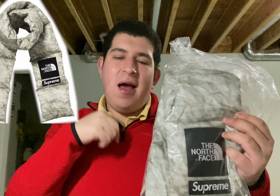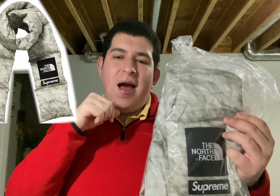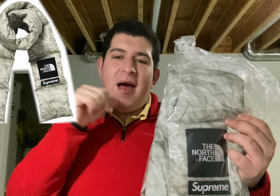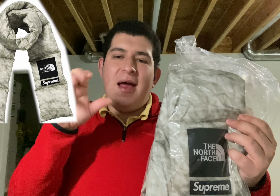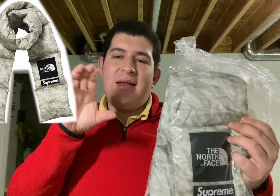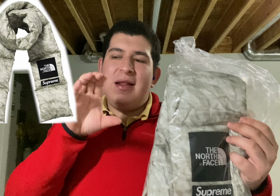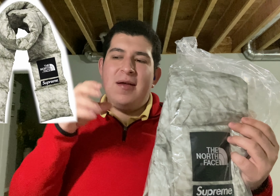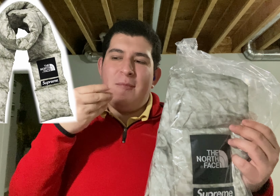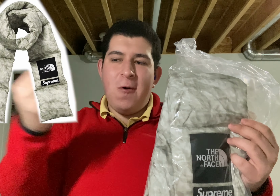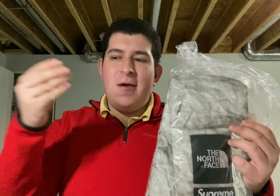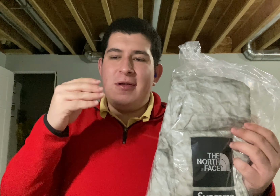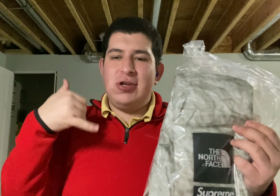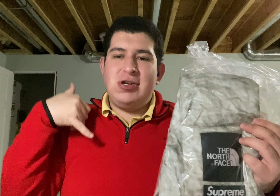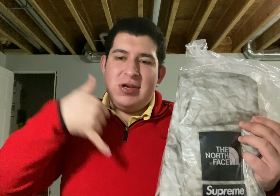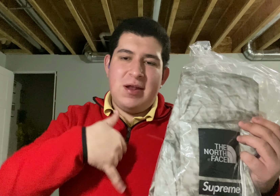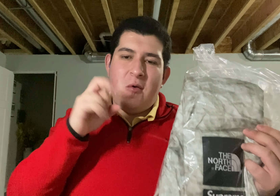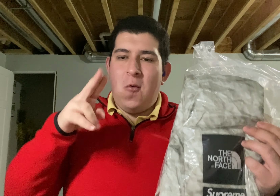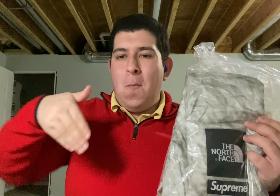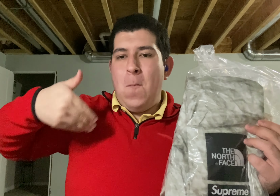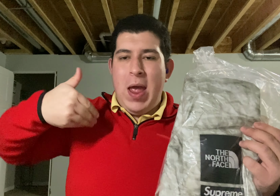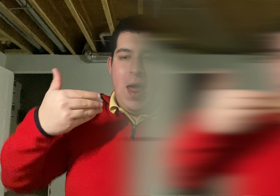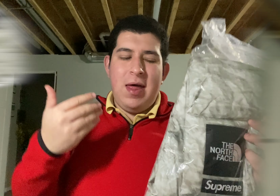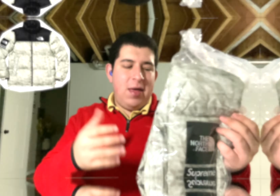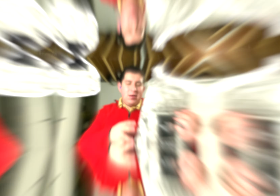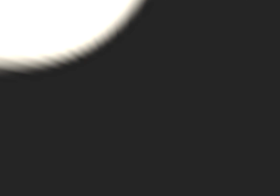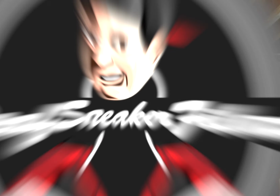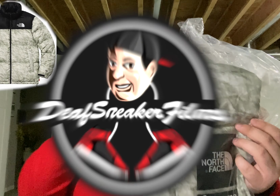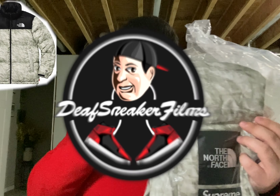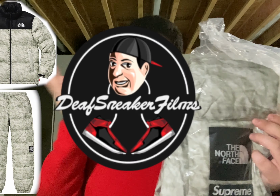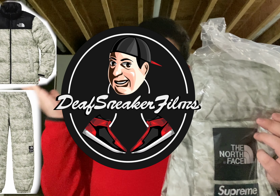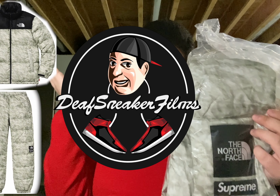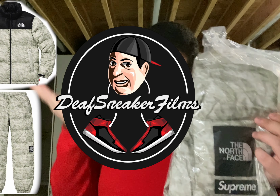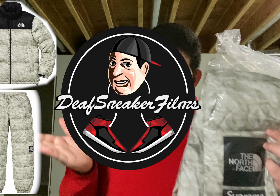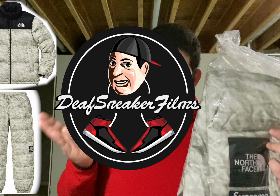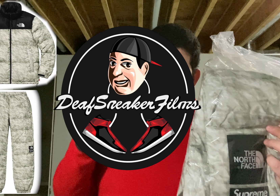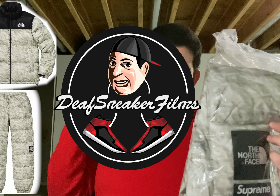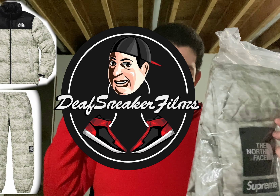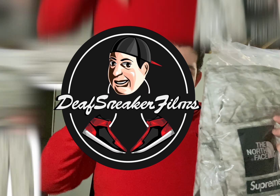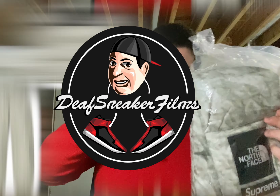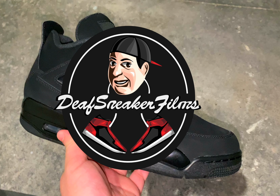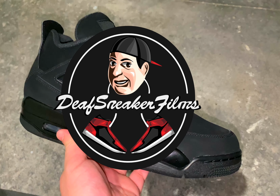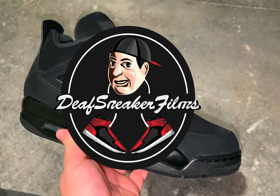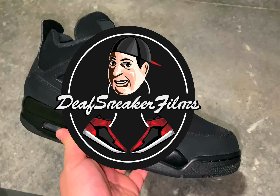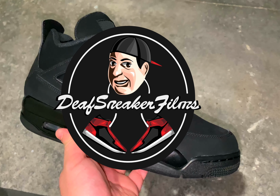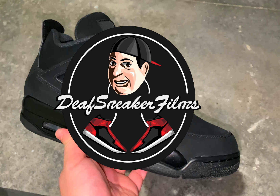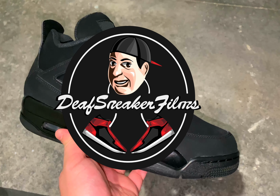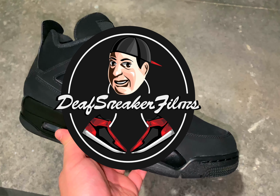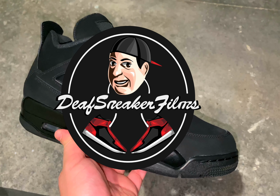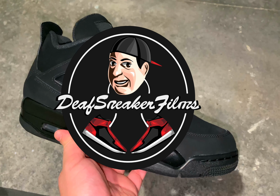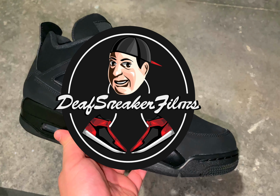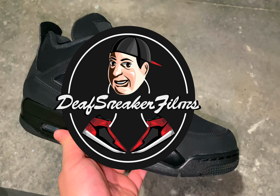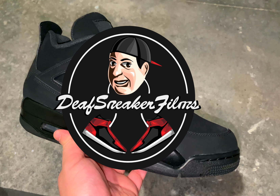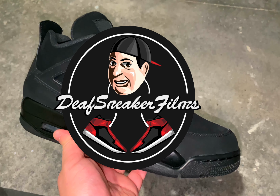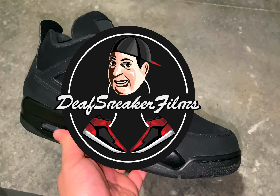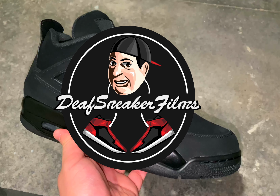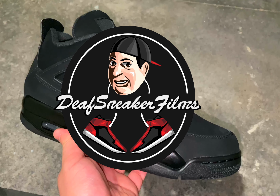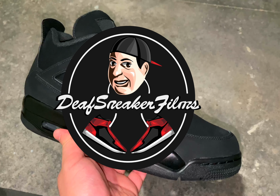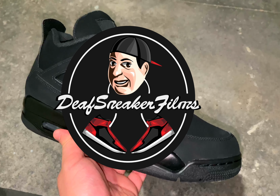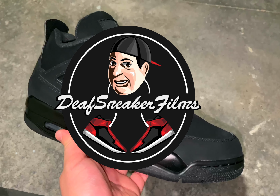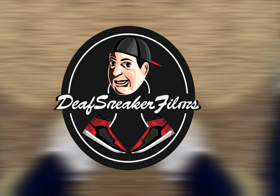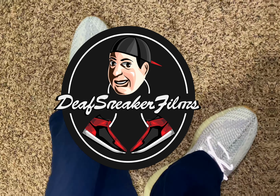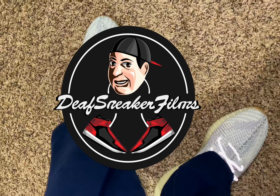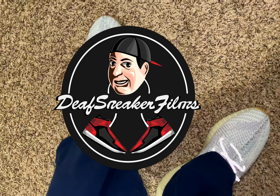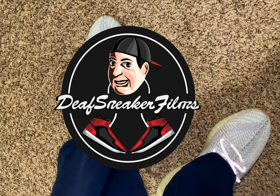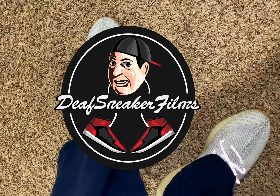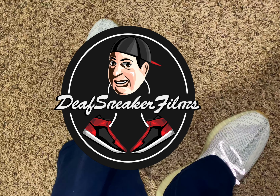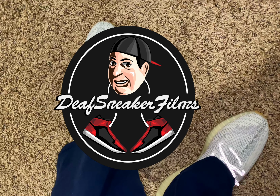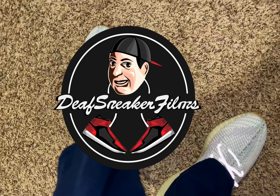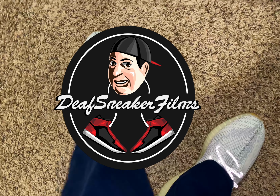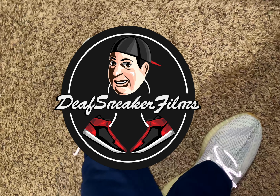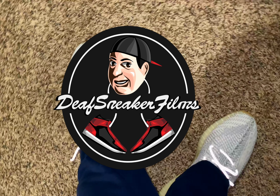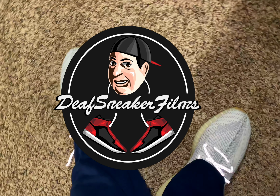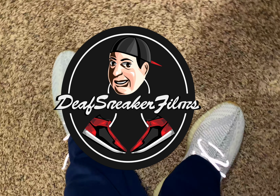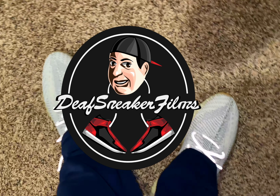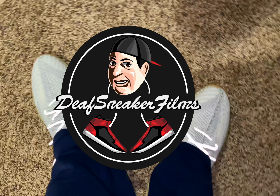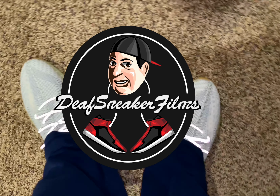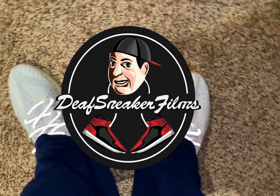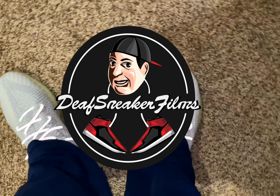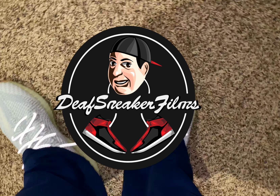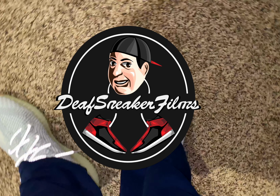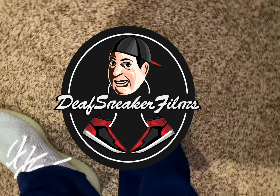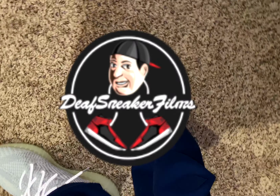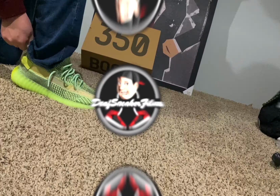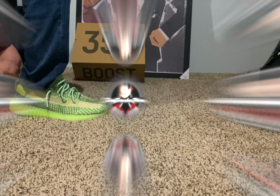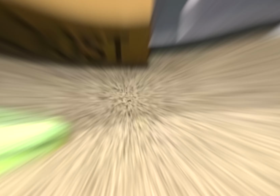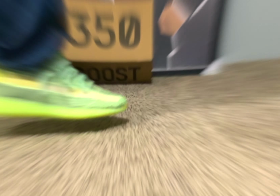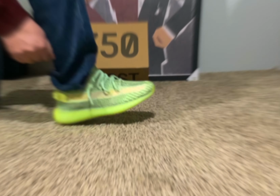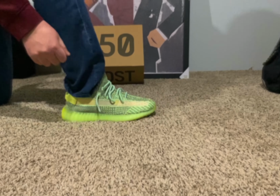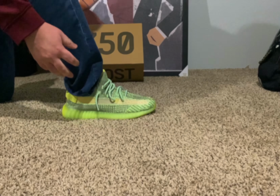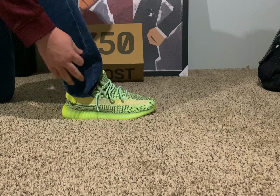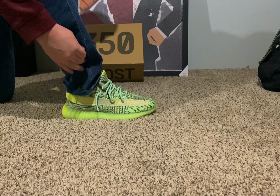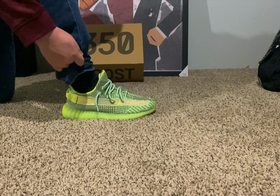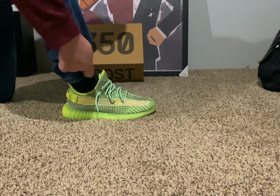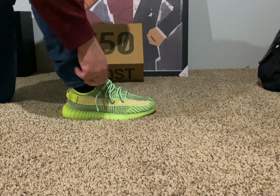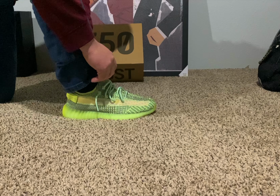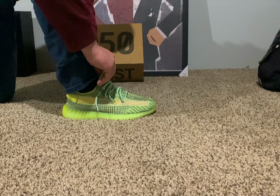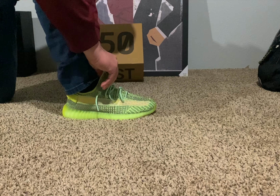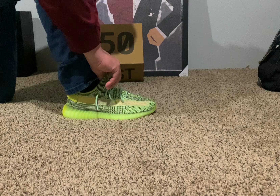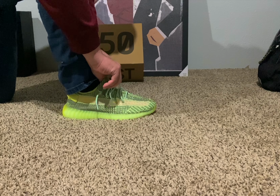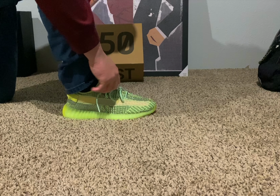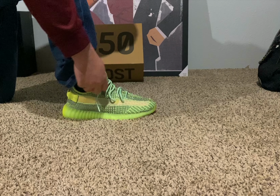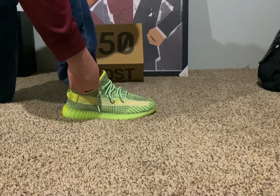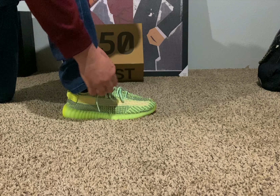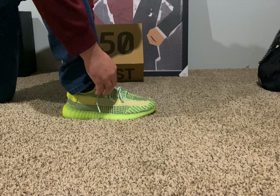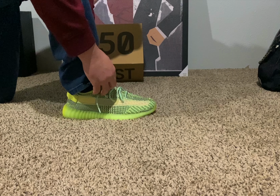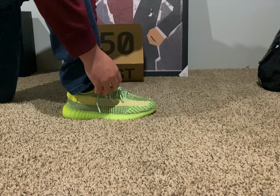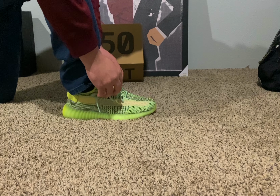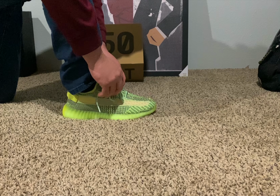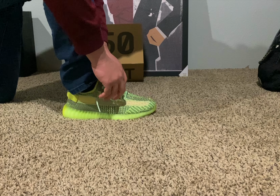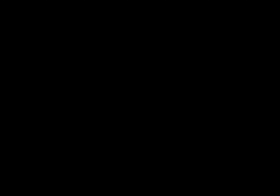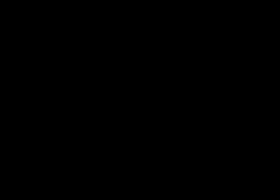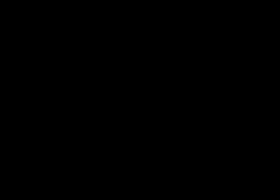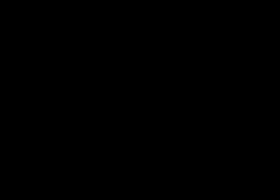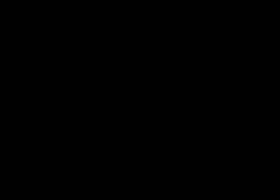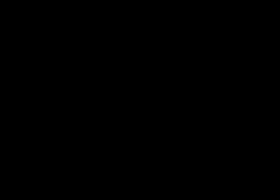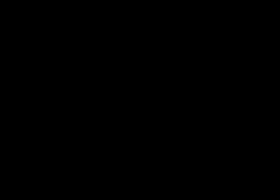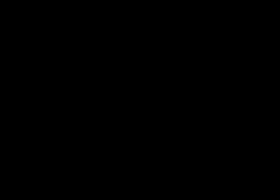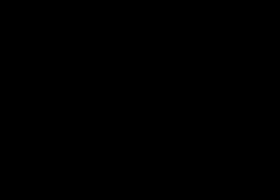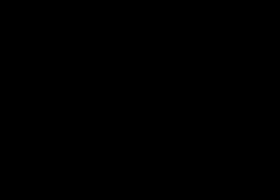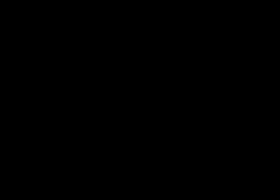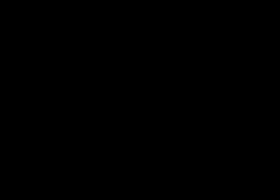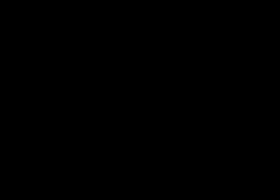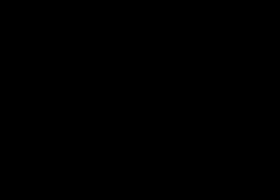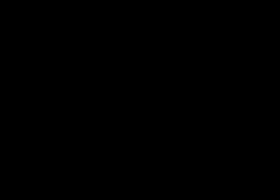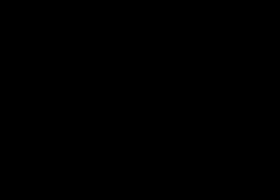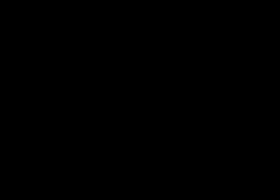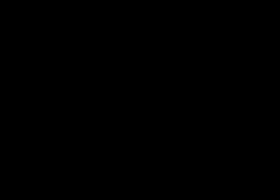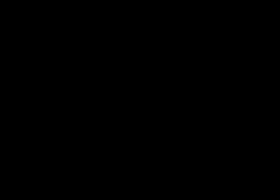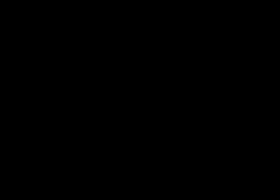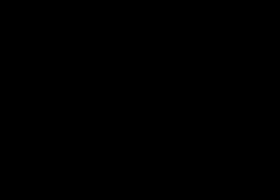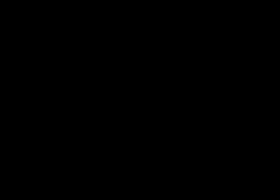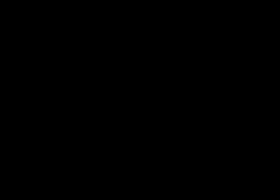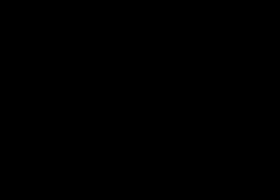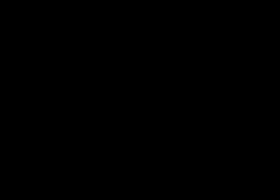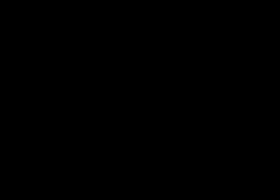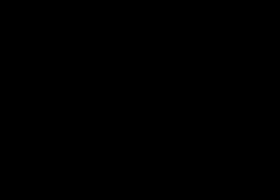INTRO